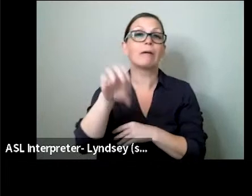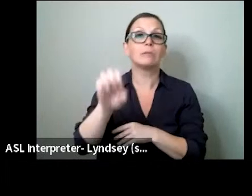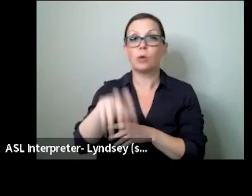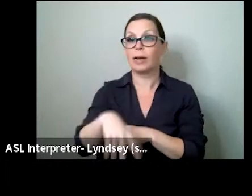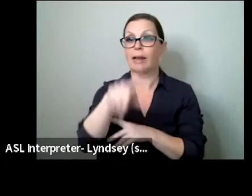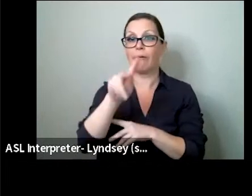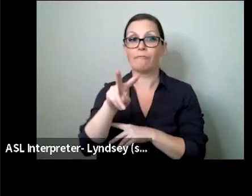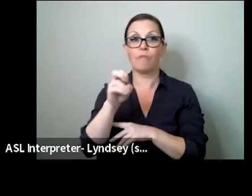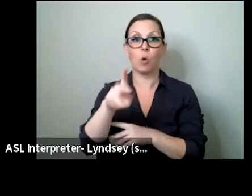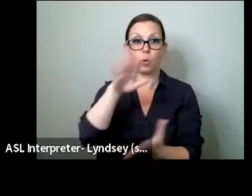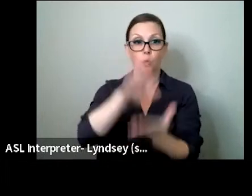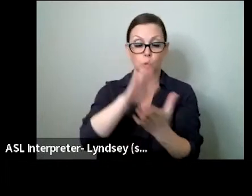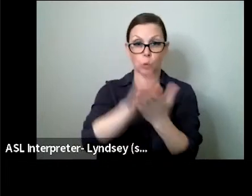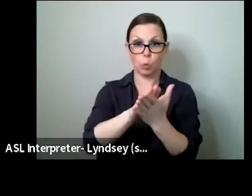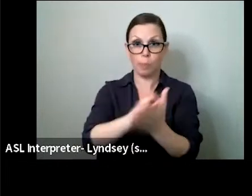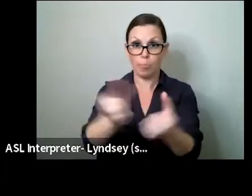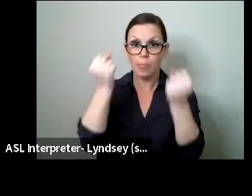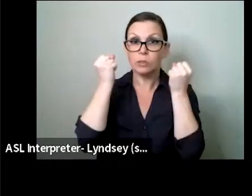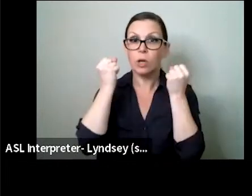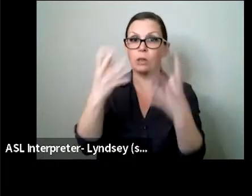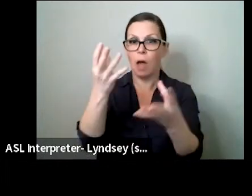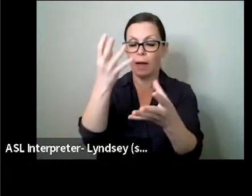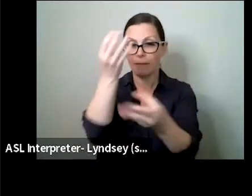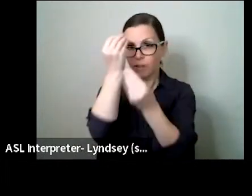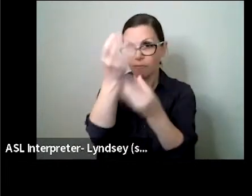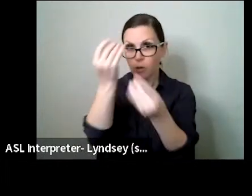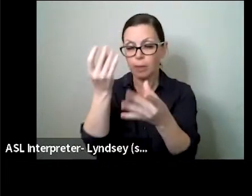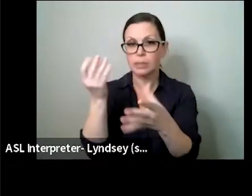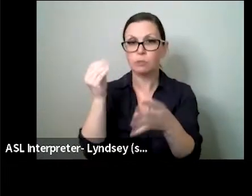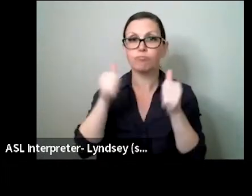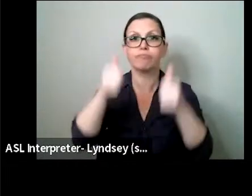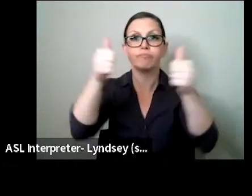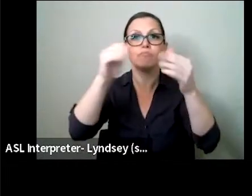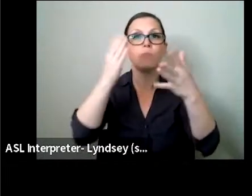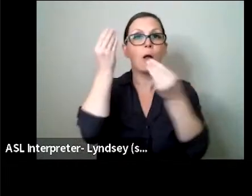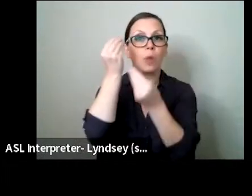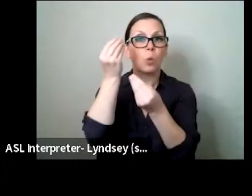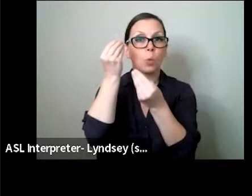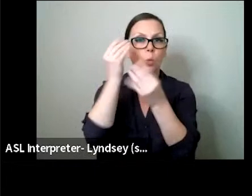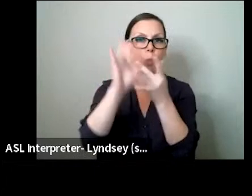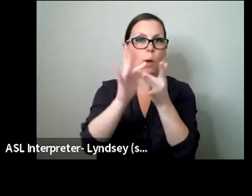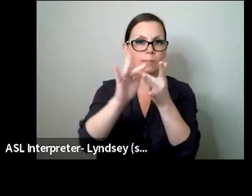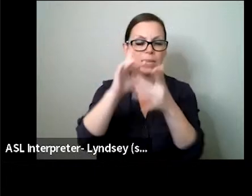There is a significant amount of information on the website about this that you can find.